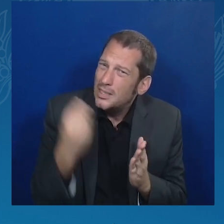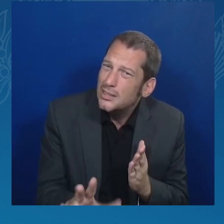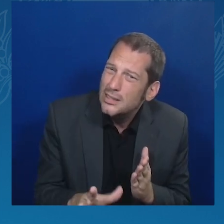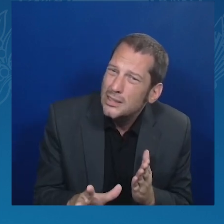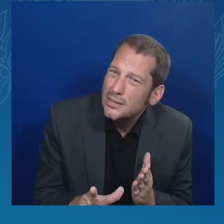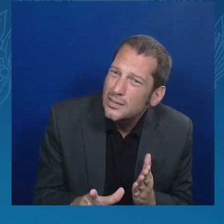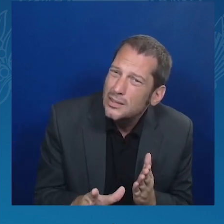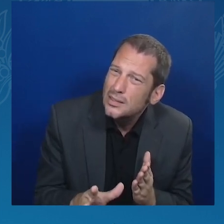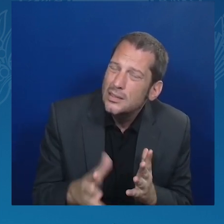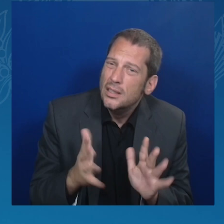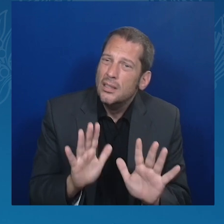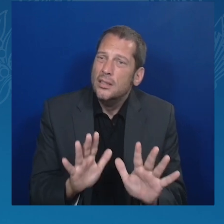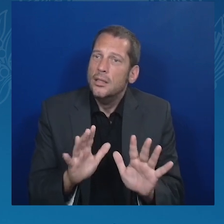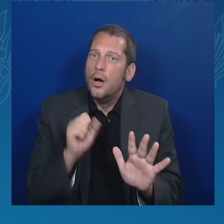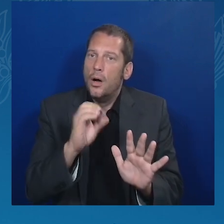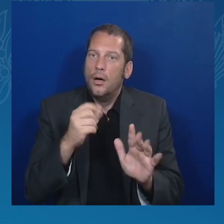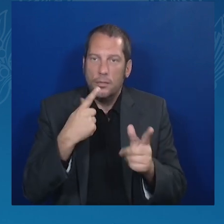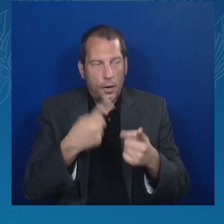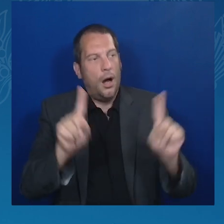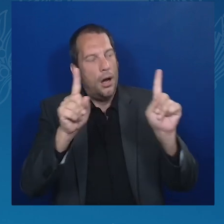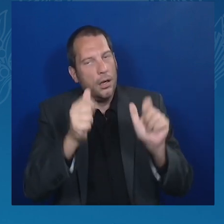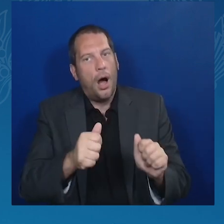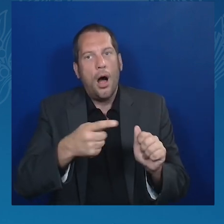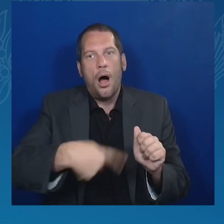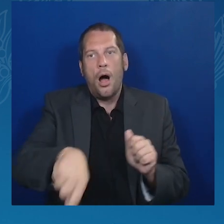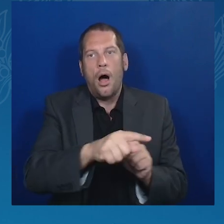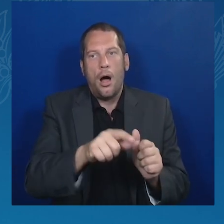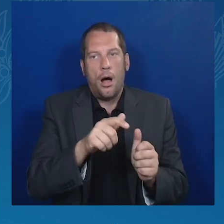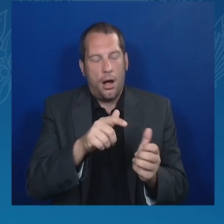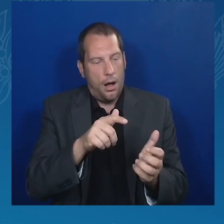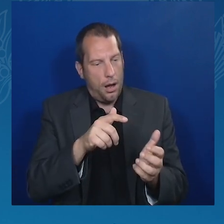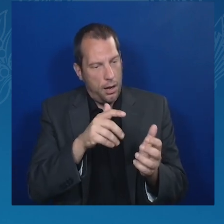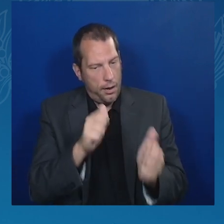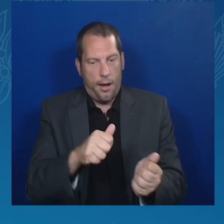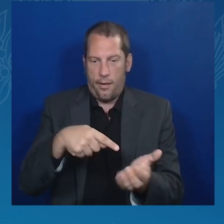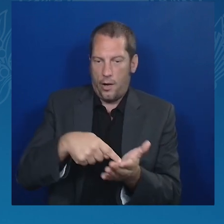And we are finally making it so that medical debt can no longer count